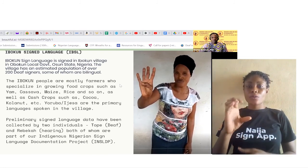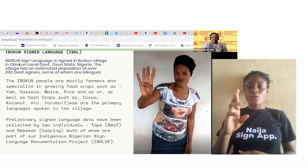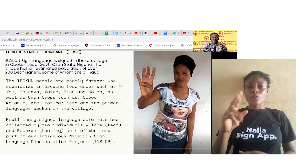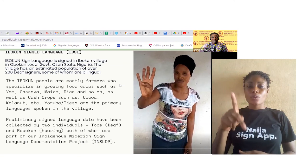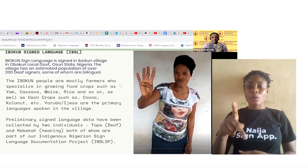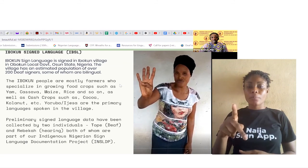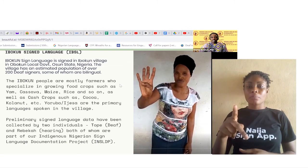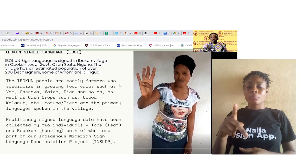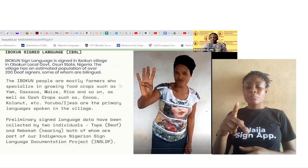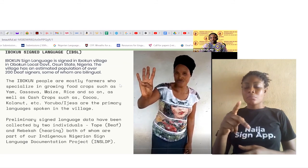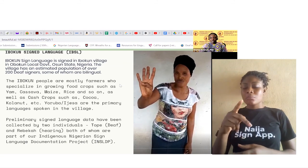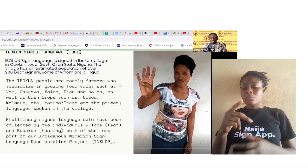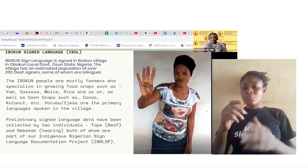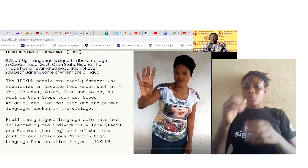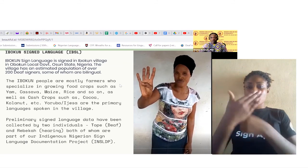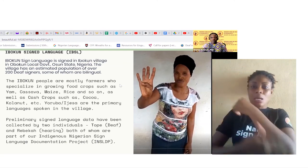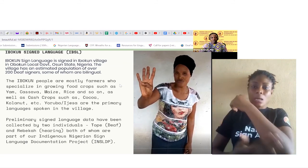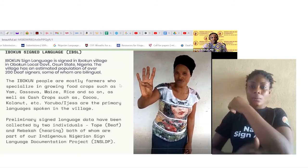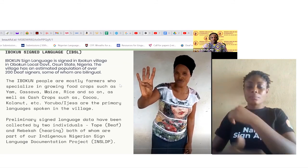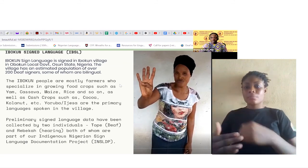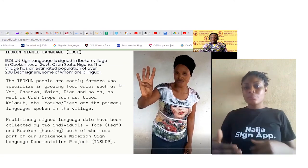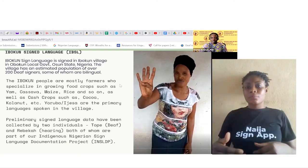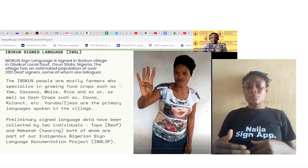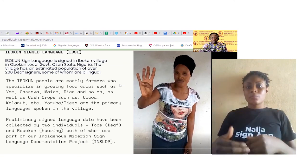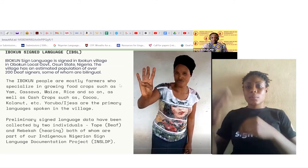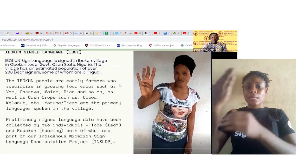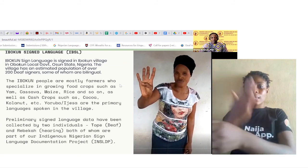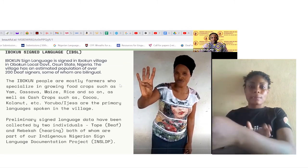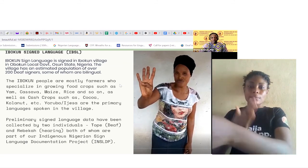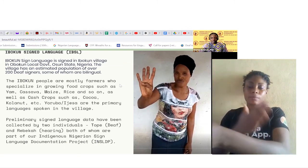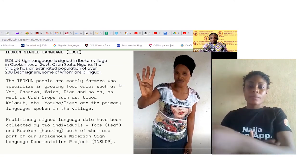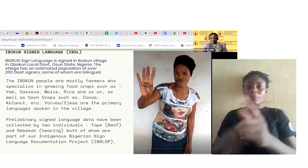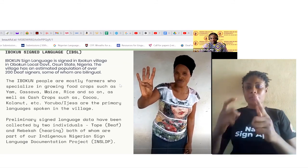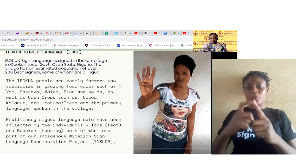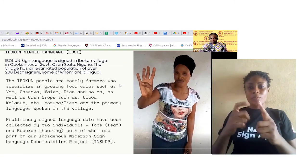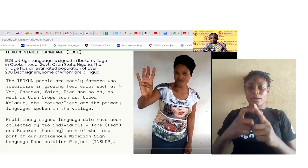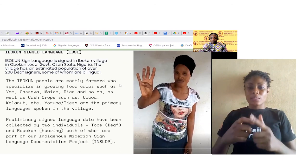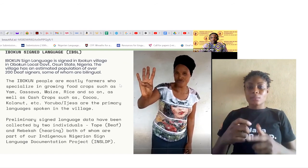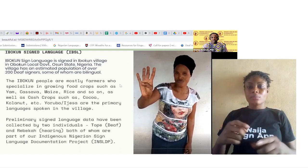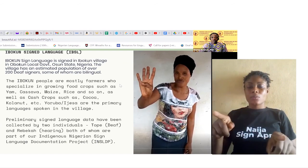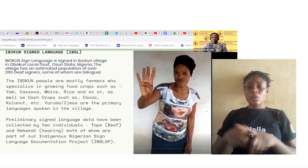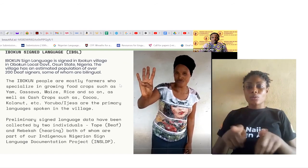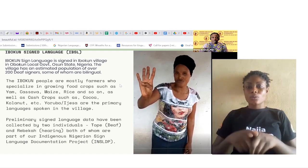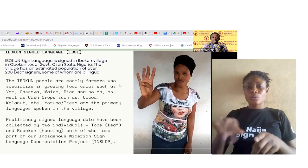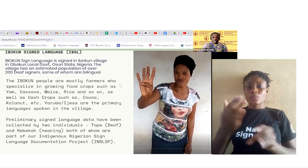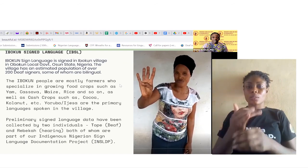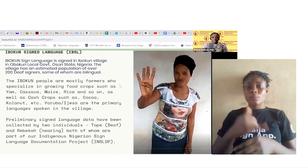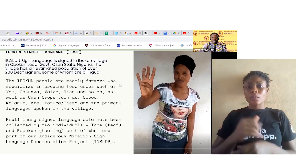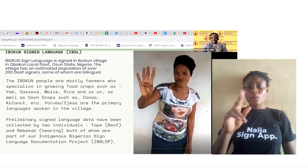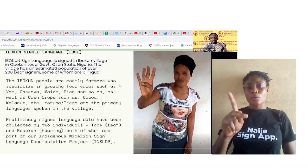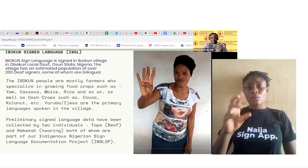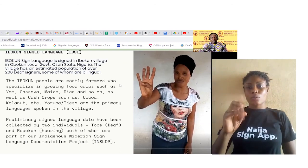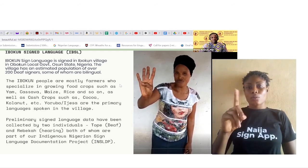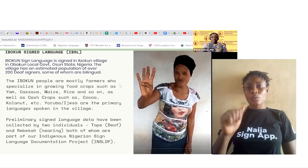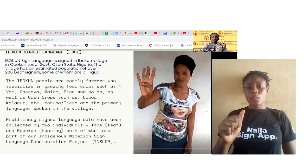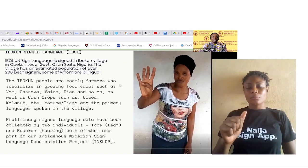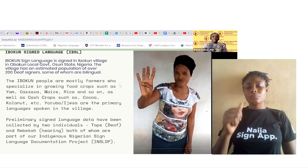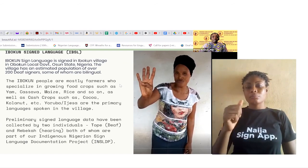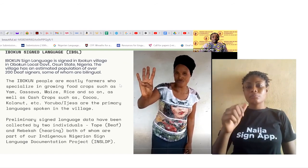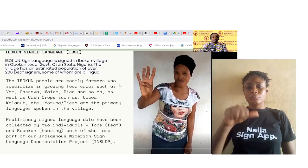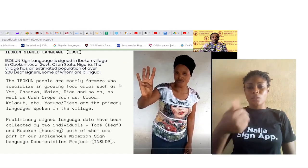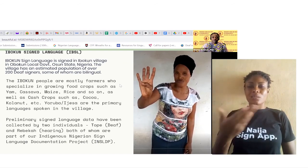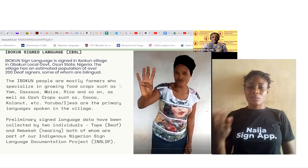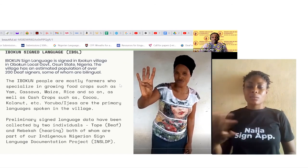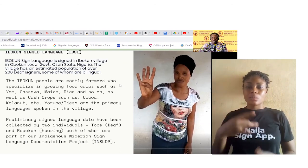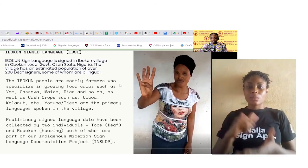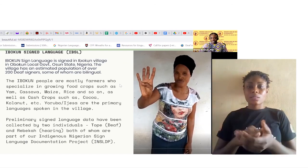grow cash crops such as cocoa kolonuts etc. Yoruba and Ijesha are the primary spoken languages in